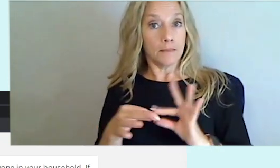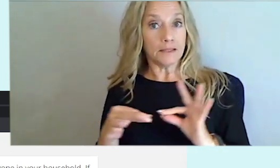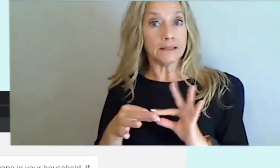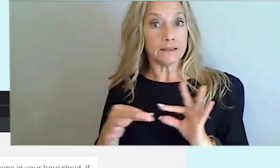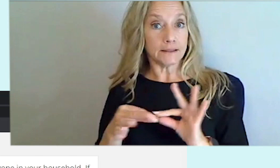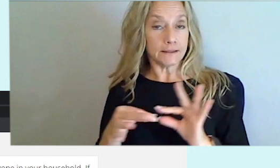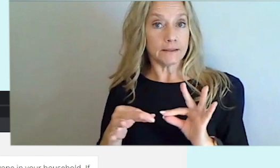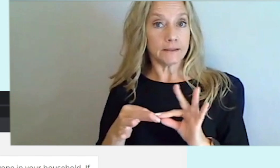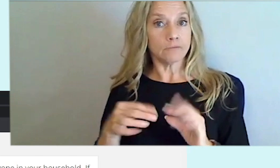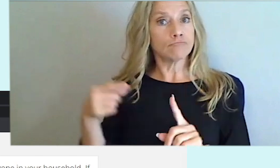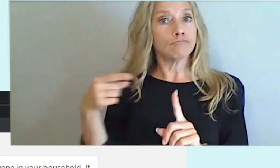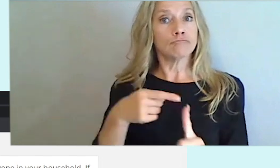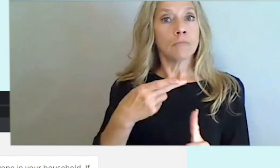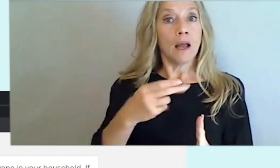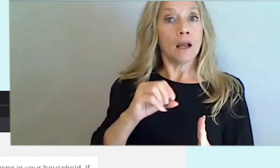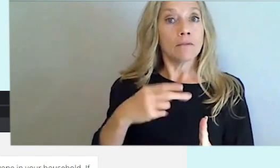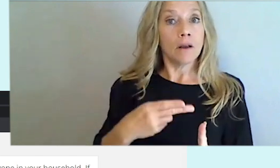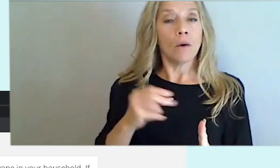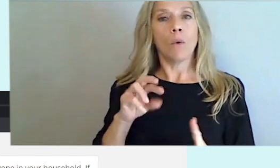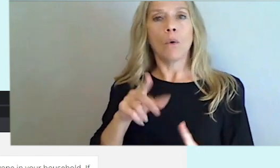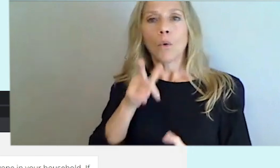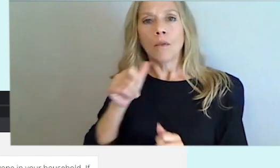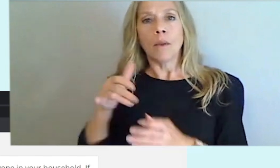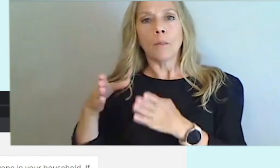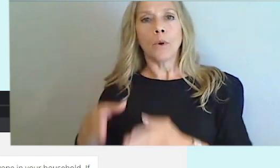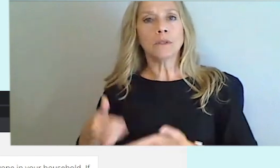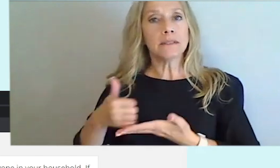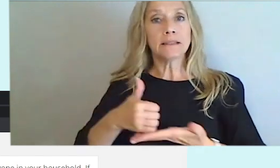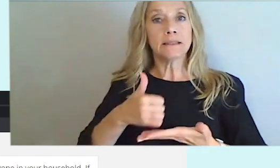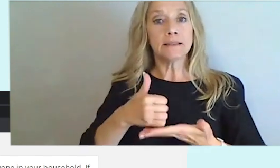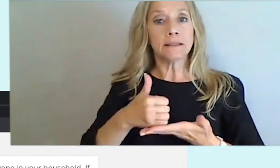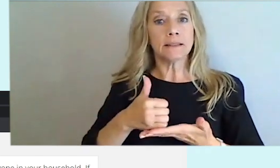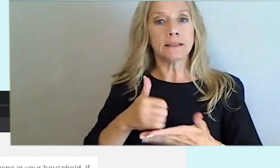or assisting person by clicking add comments to your renewal.